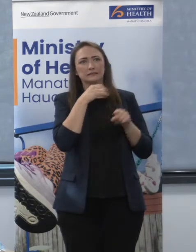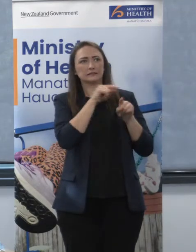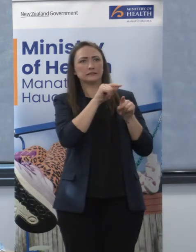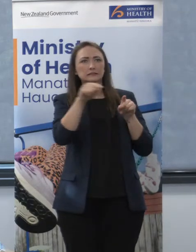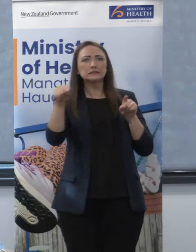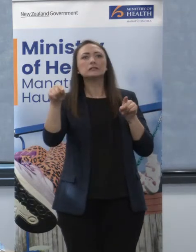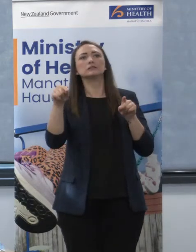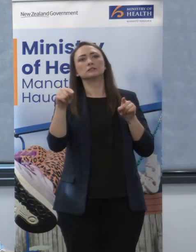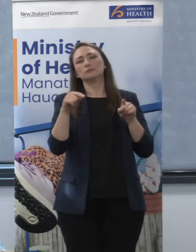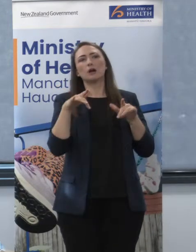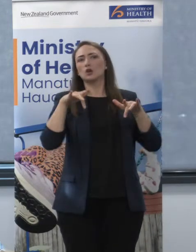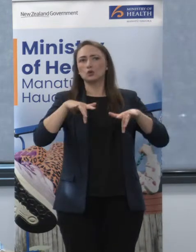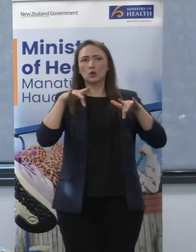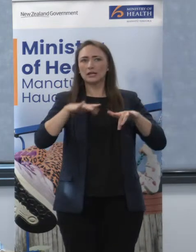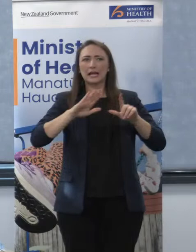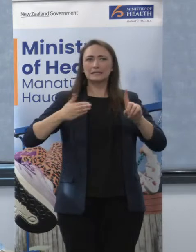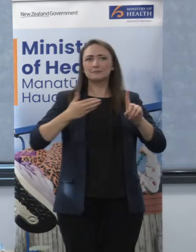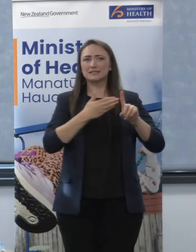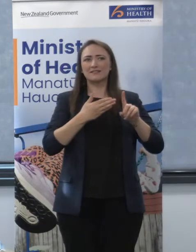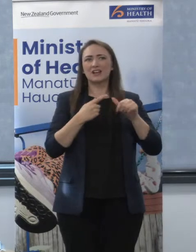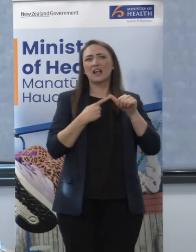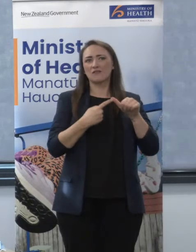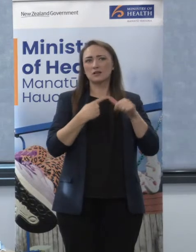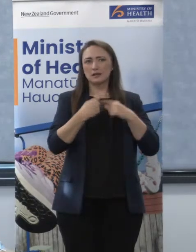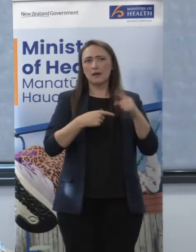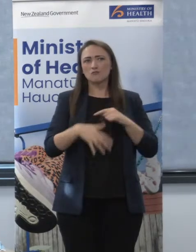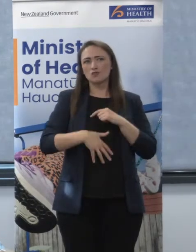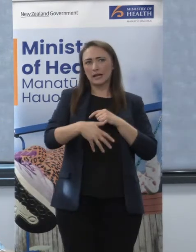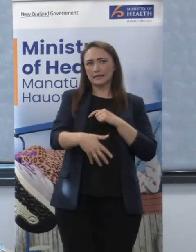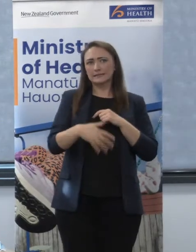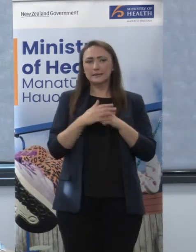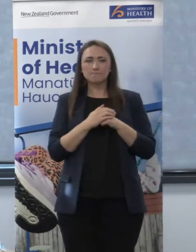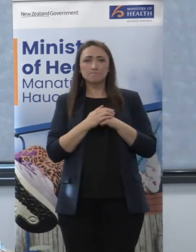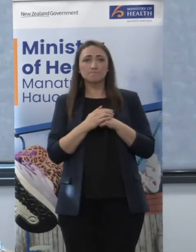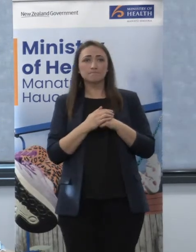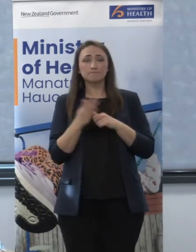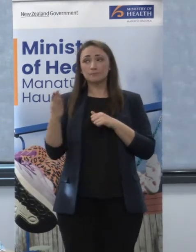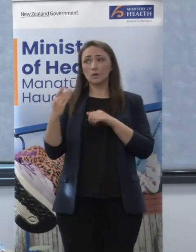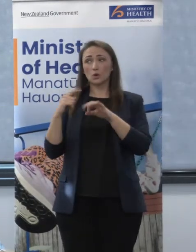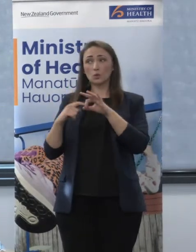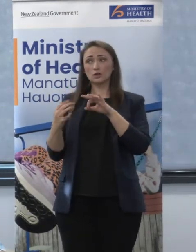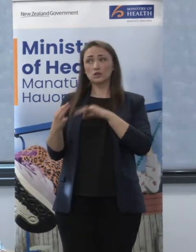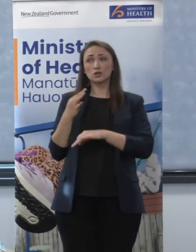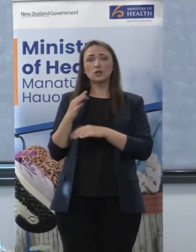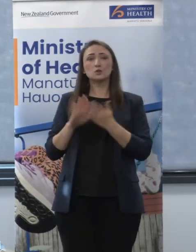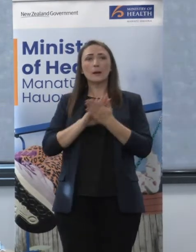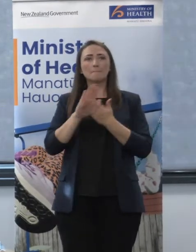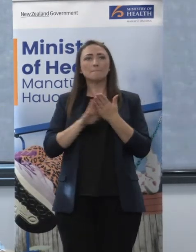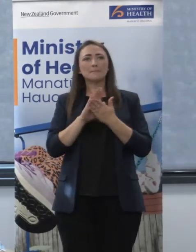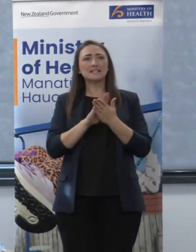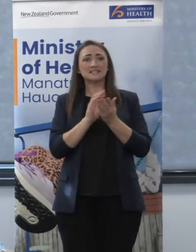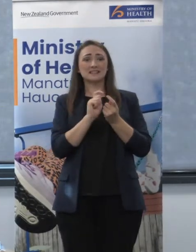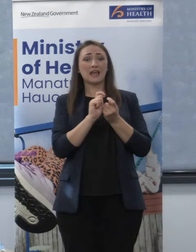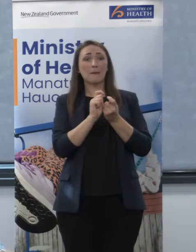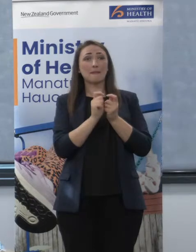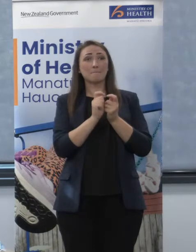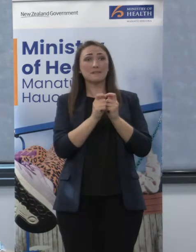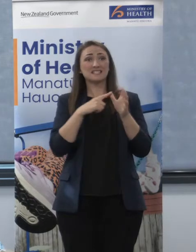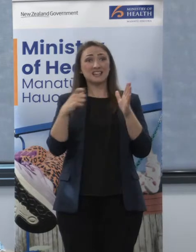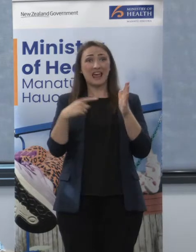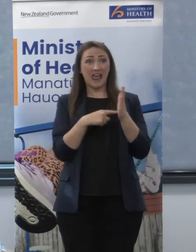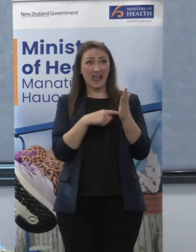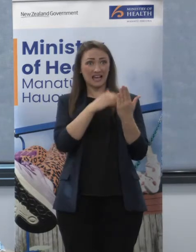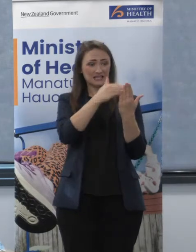outcomes.